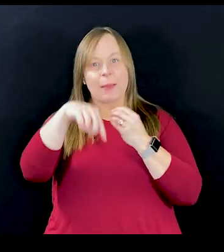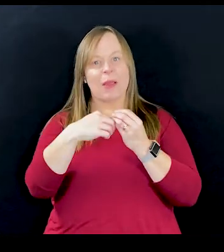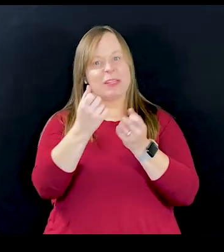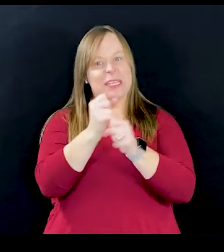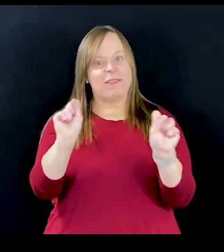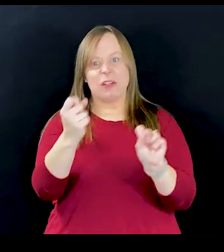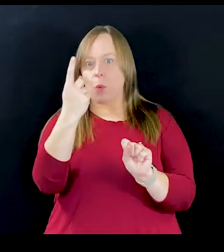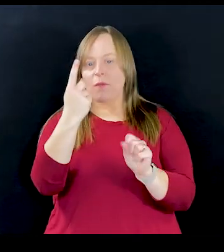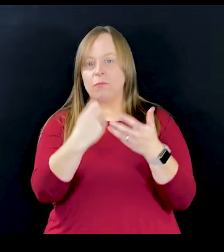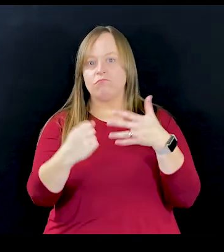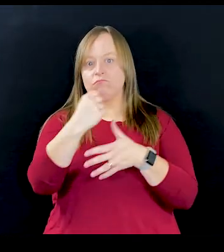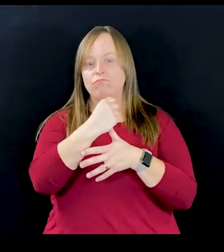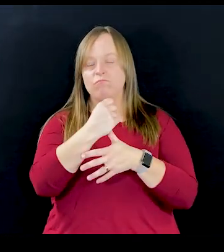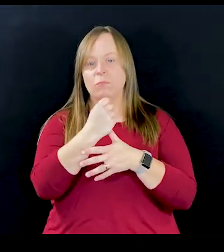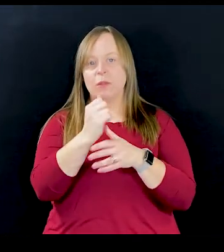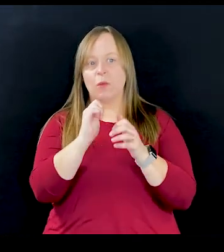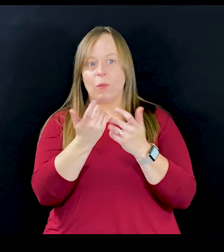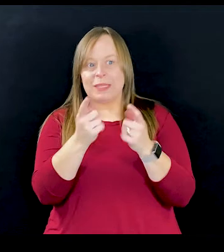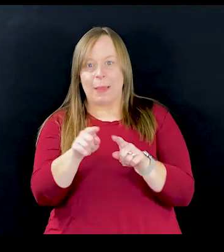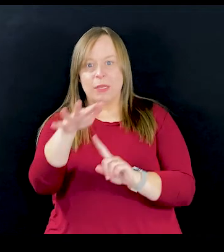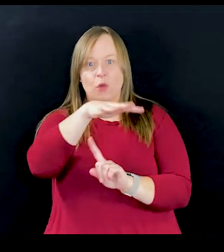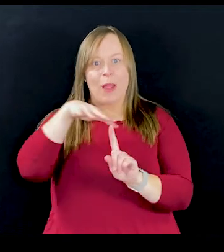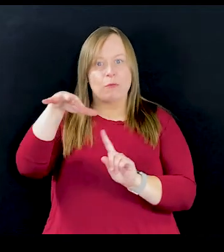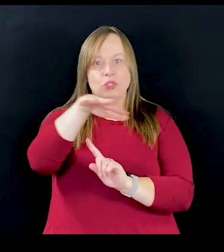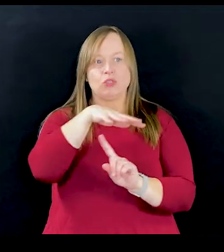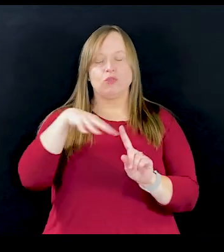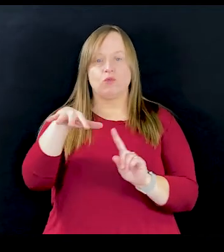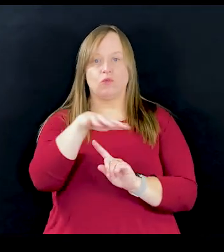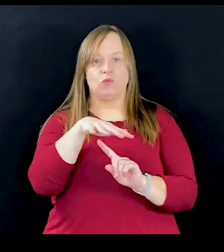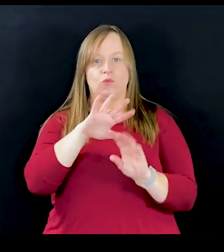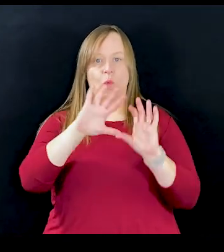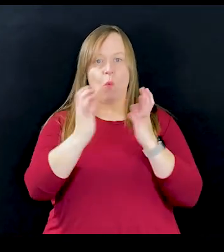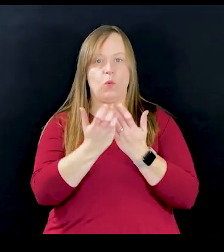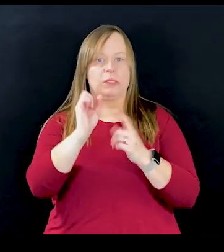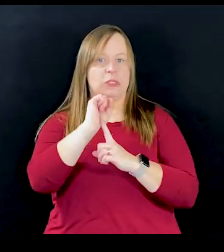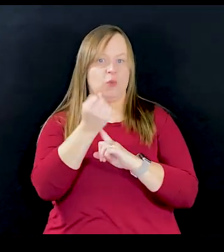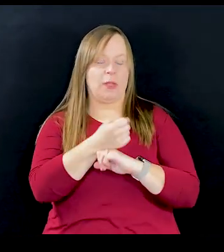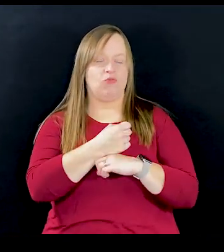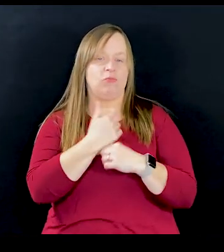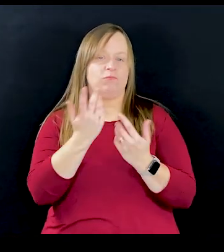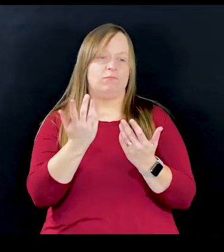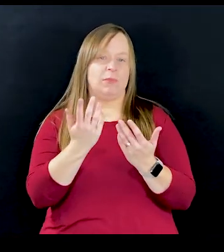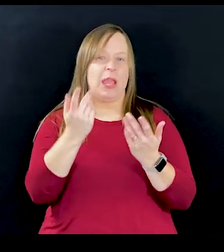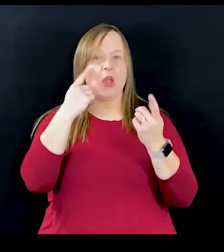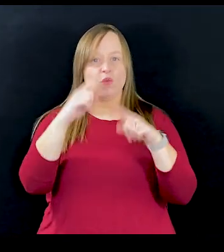and safety is one of them and what is happening in the whole situation. So I agree.